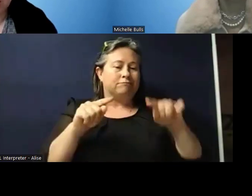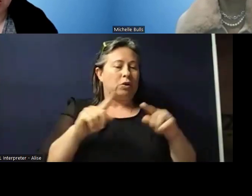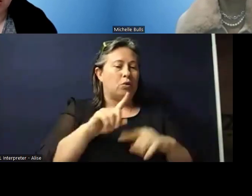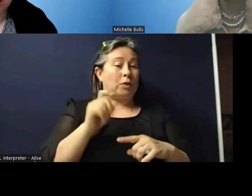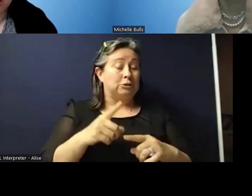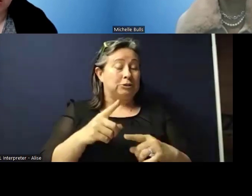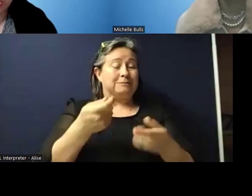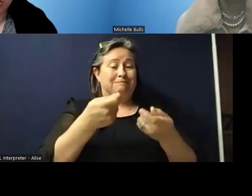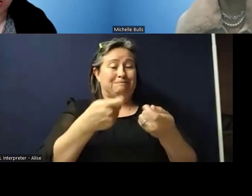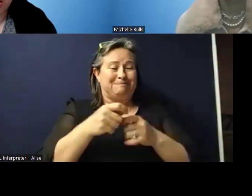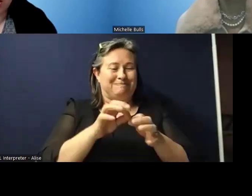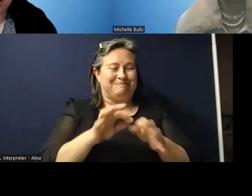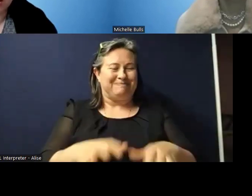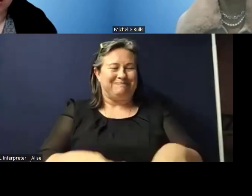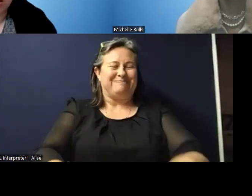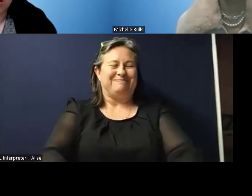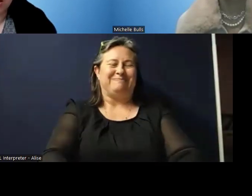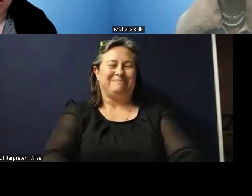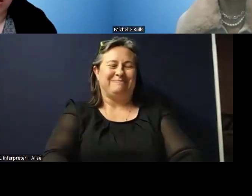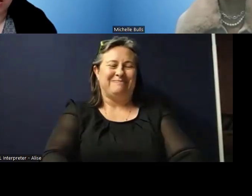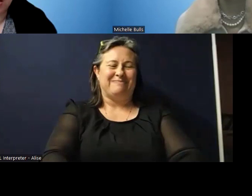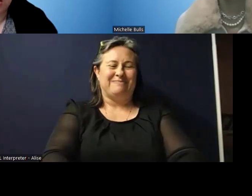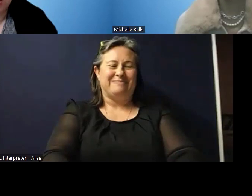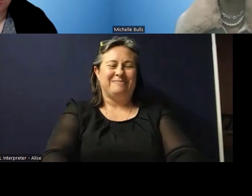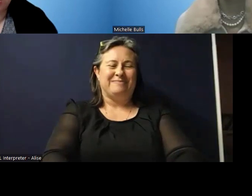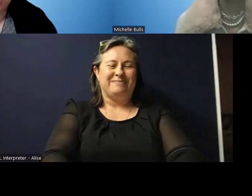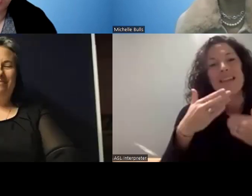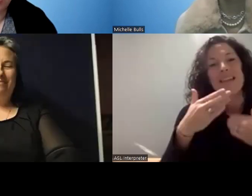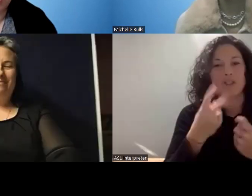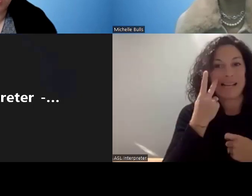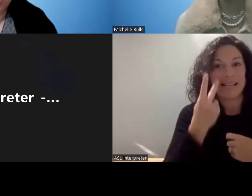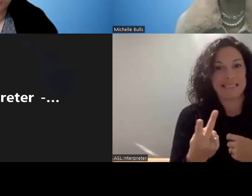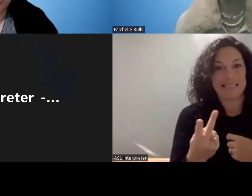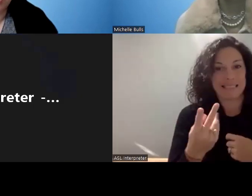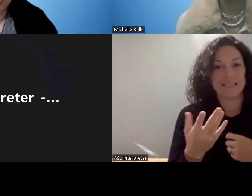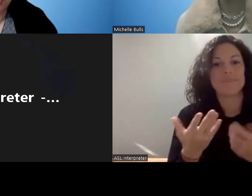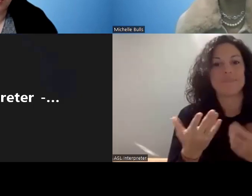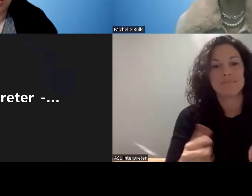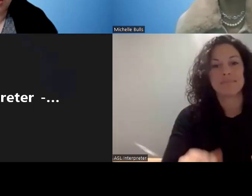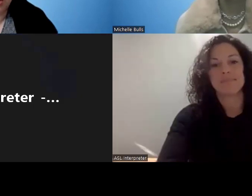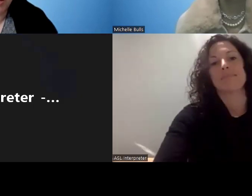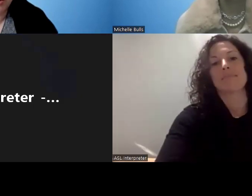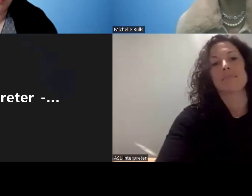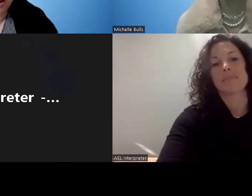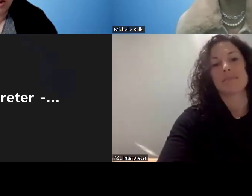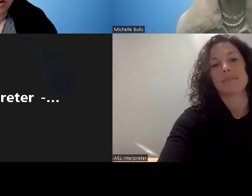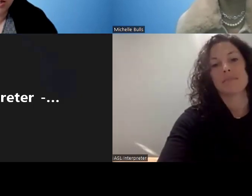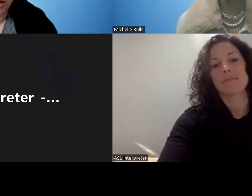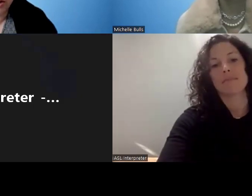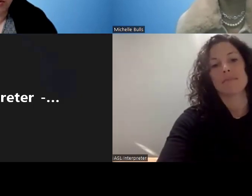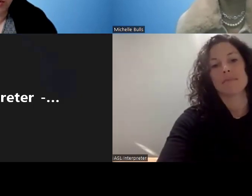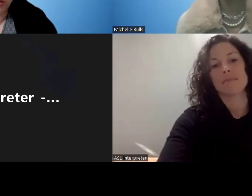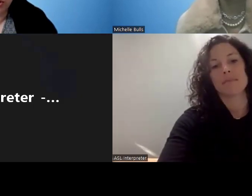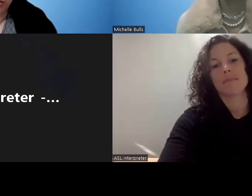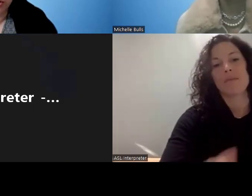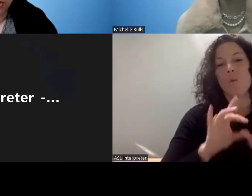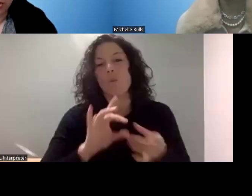The next question that I see here is related to indirect costs. I know, Michelle and Kristin,